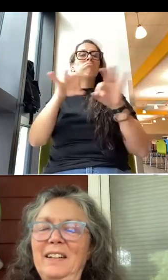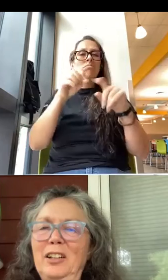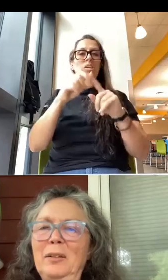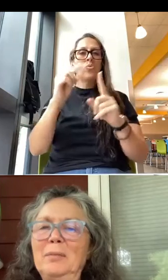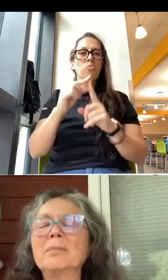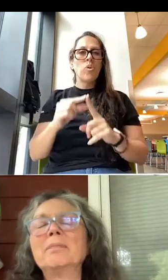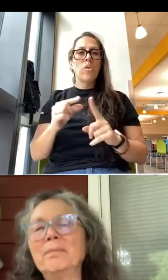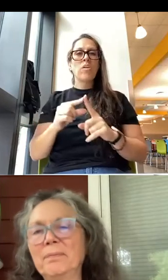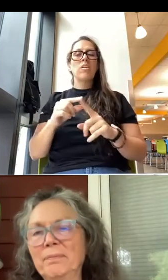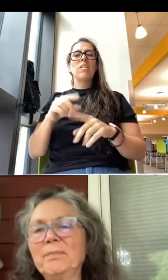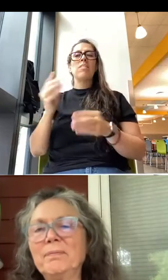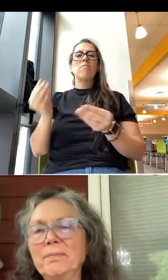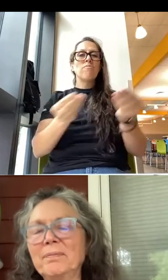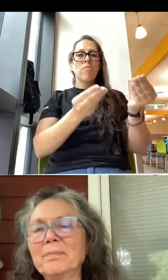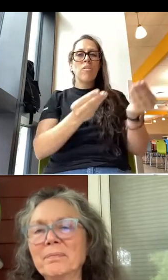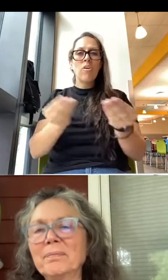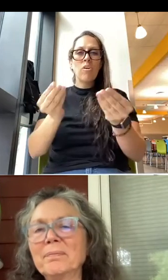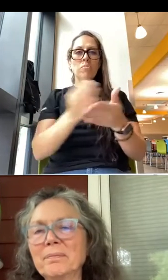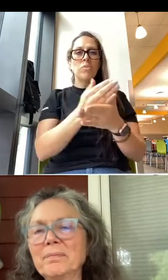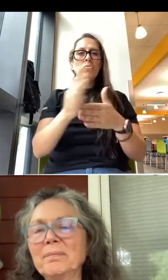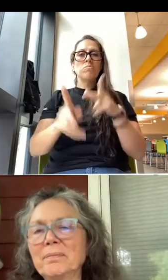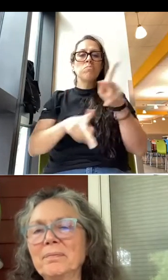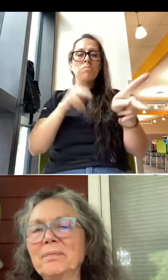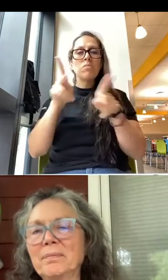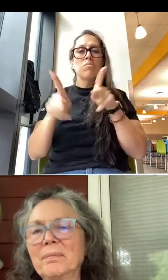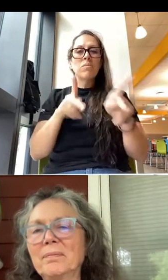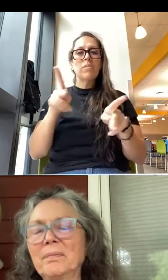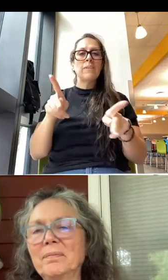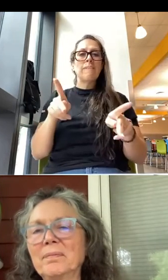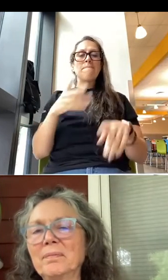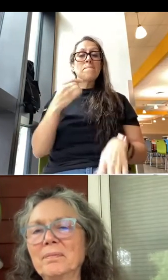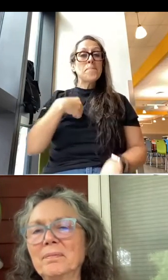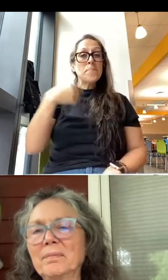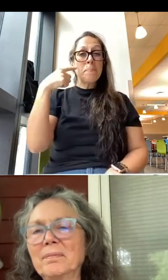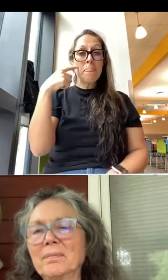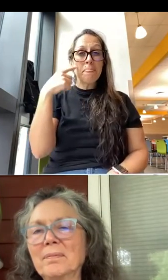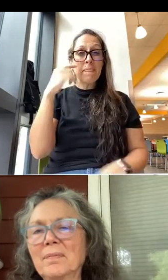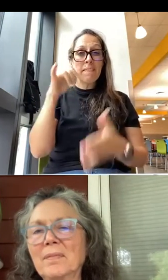people, you know. Uh, and, and, I think that one of the